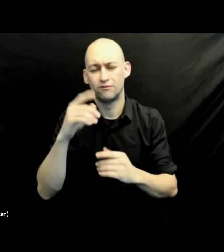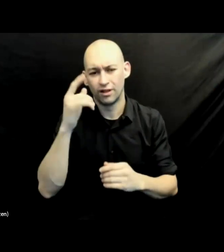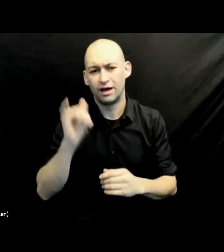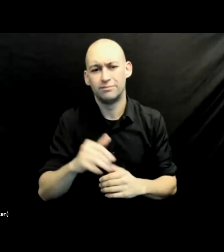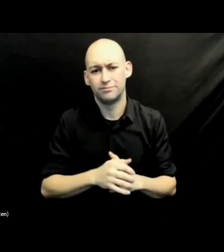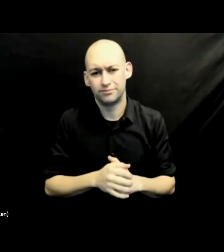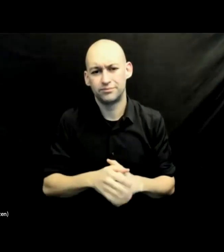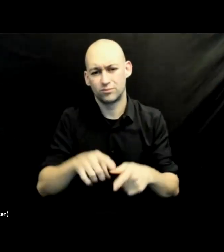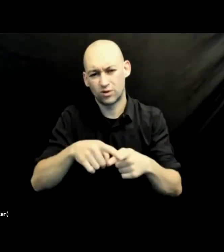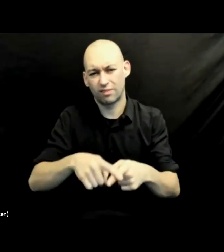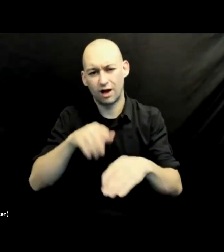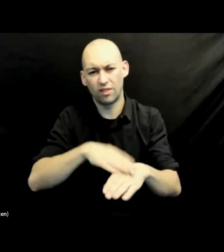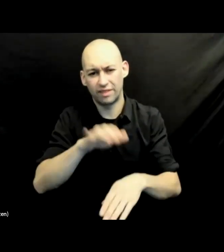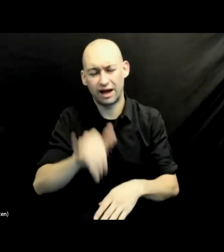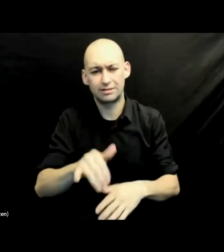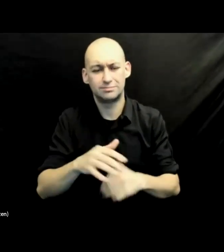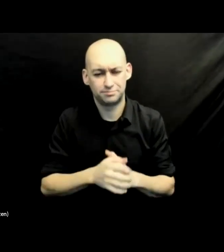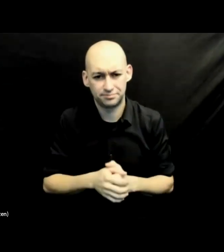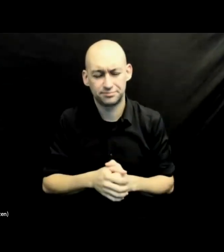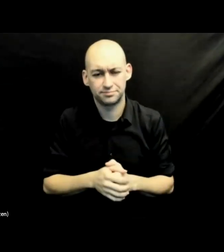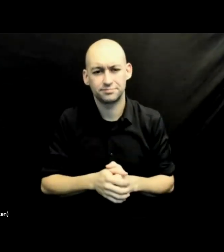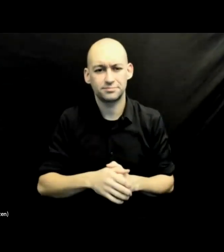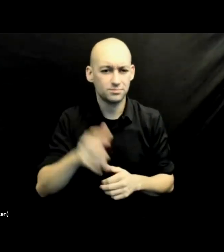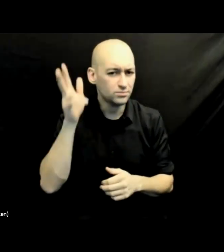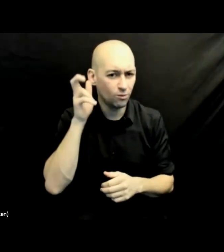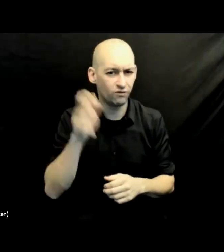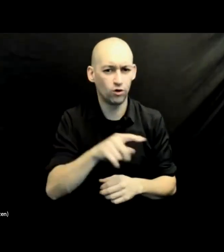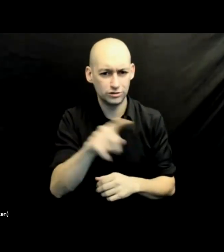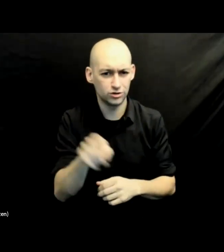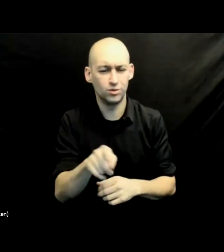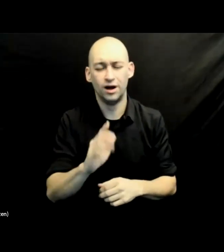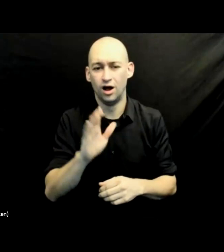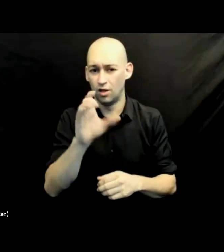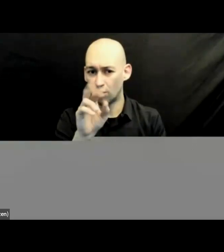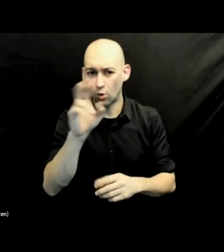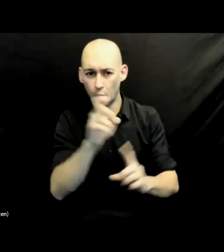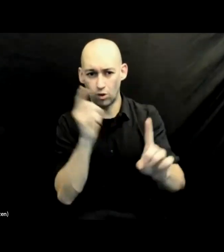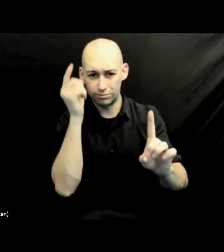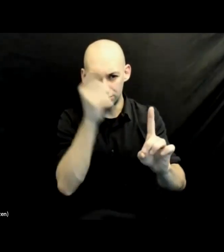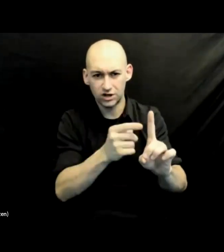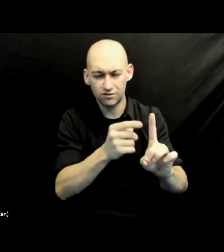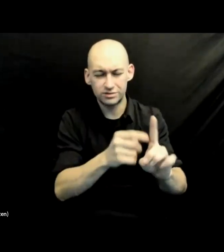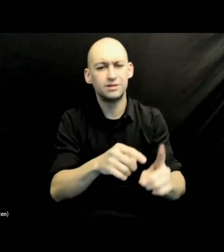you and the California plans core objective was to ensure that we were identifying and making sure